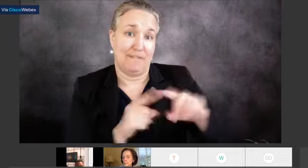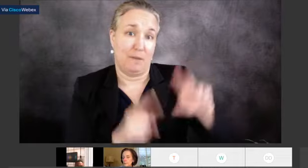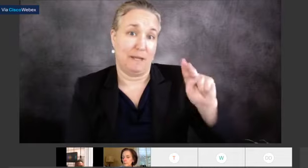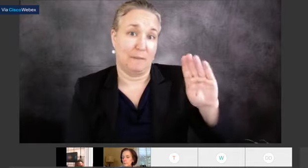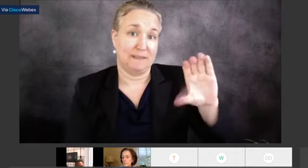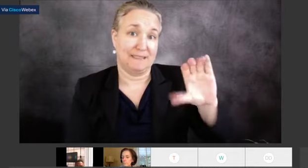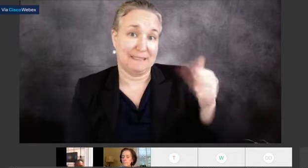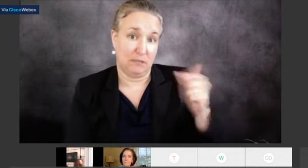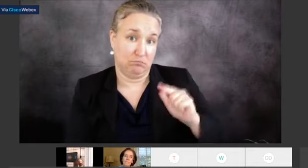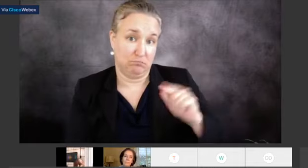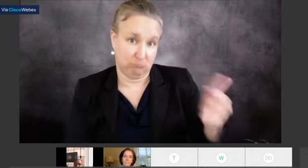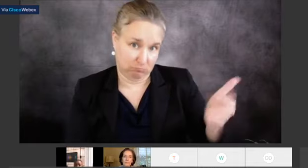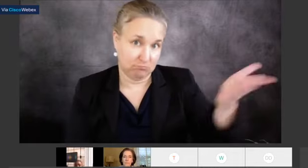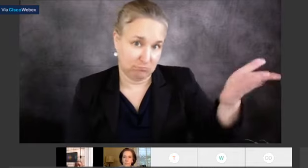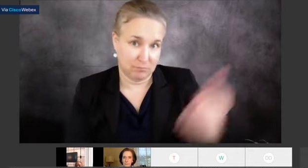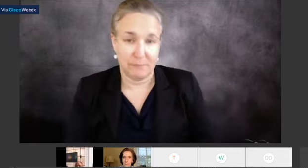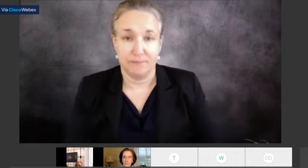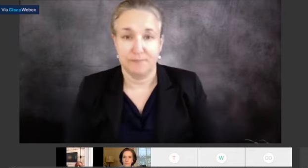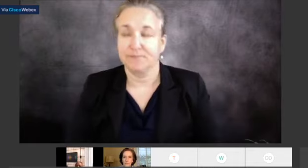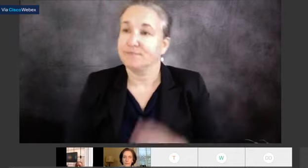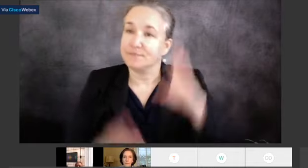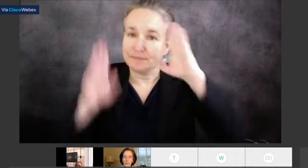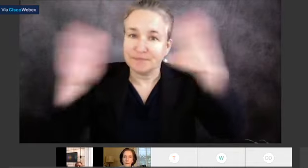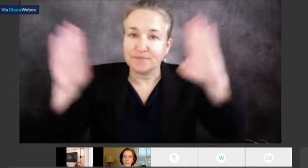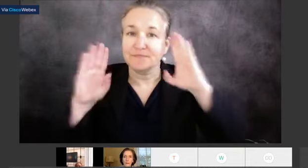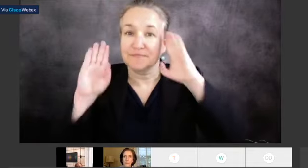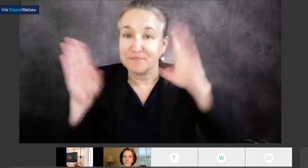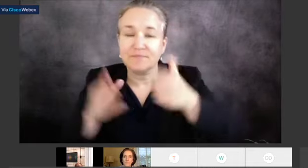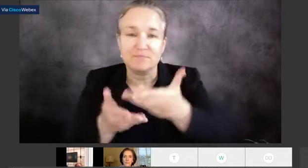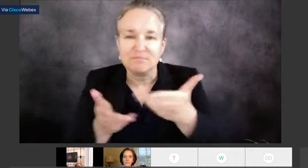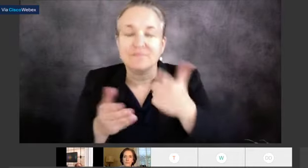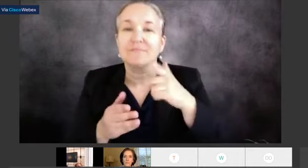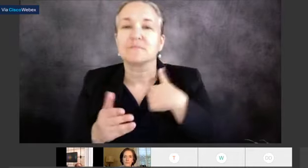Deanna [Reporter] hi everyone i wanted to touch base on